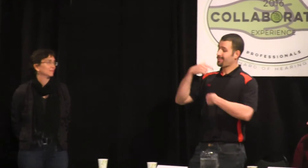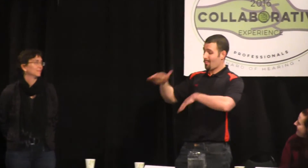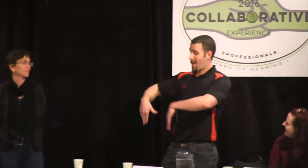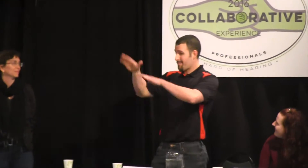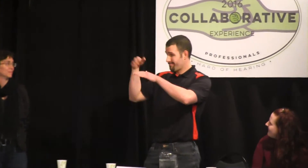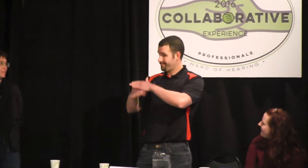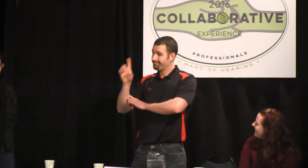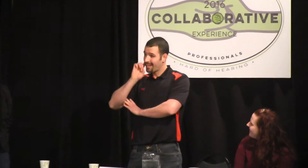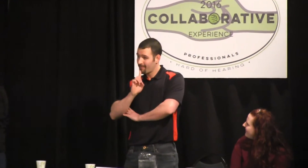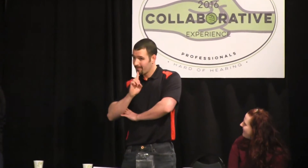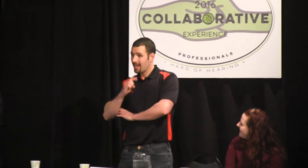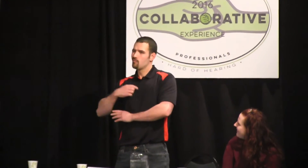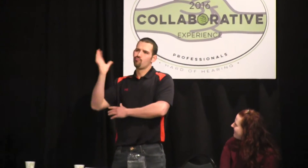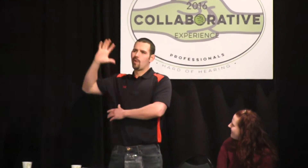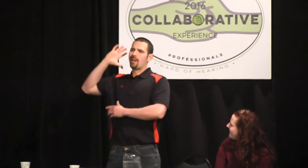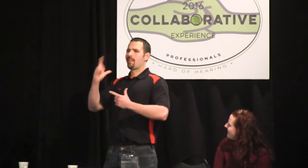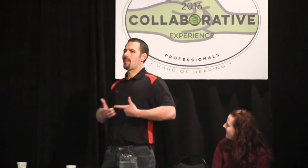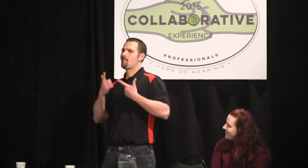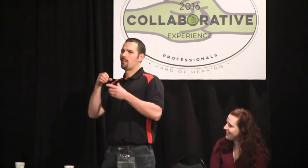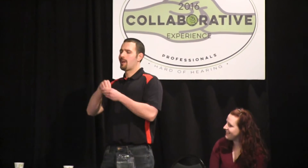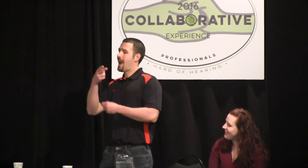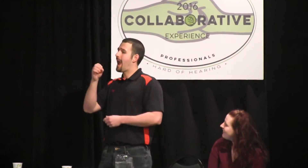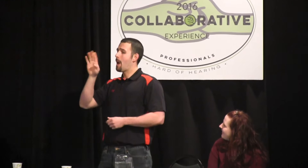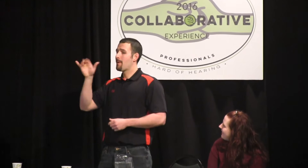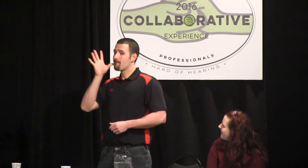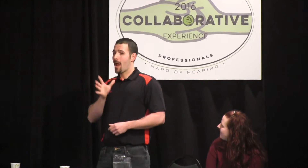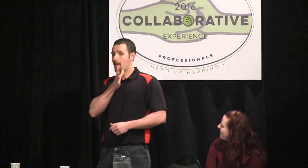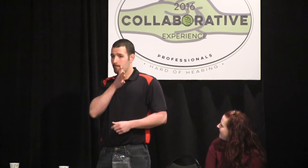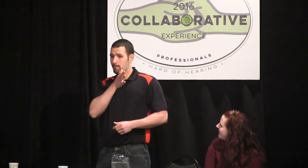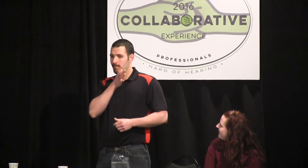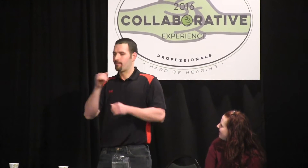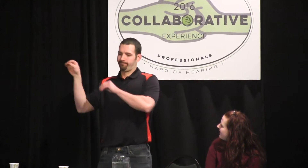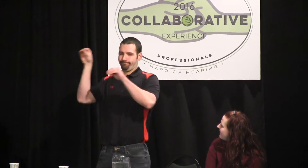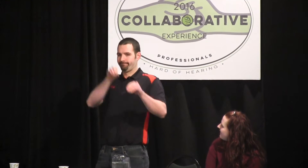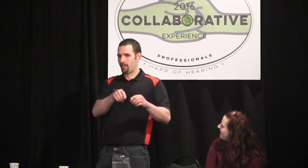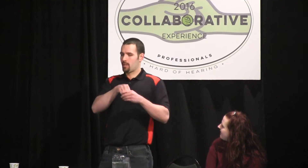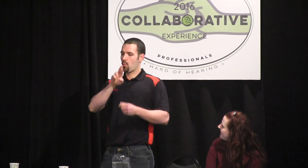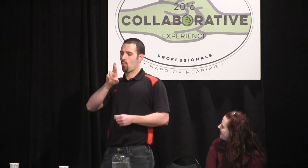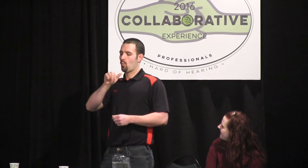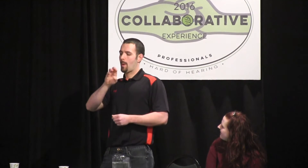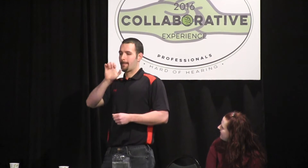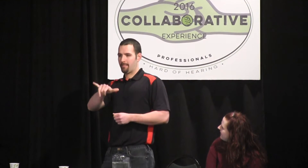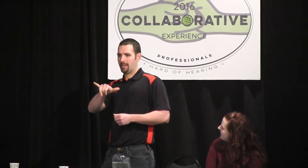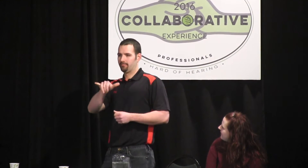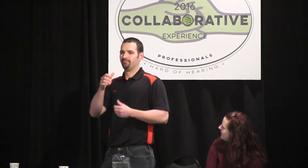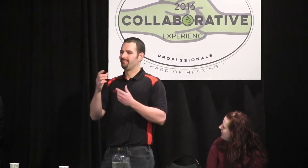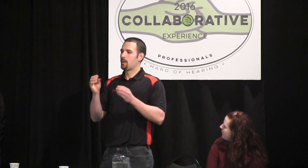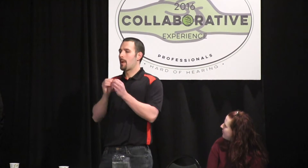Kyle: Yeah, so I'm Kyle. I grew up in a rural area